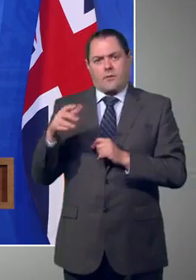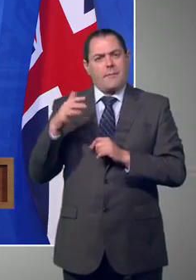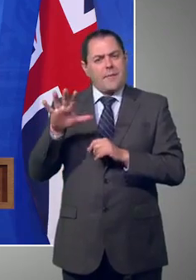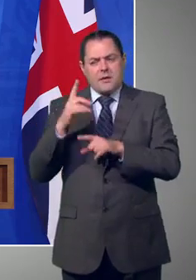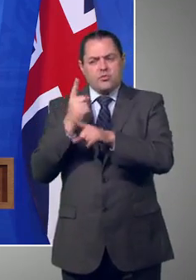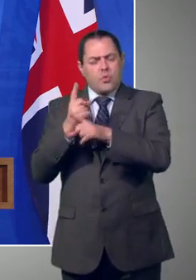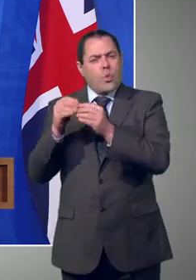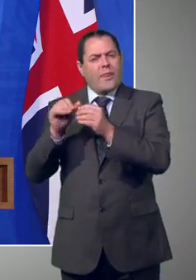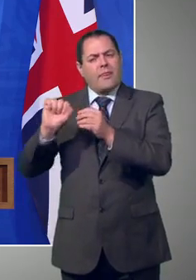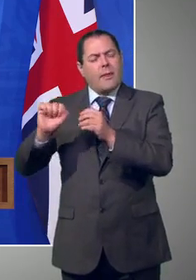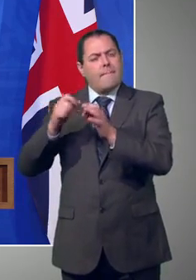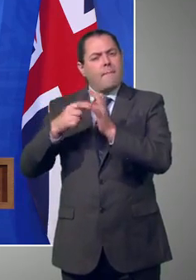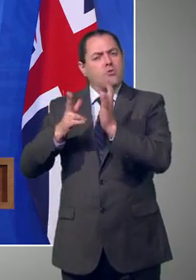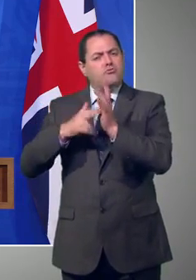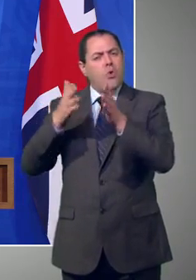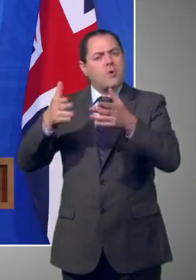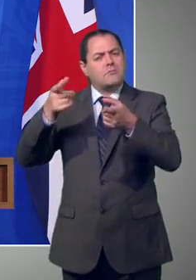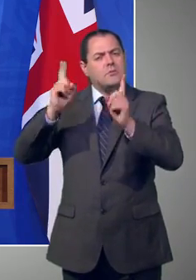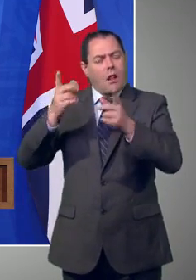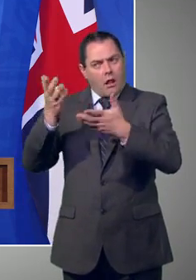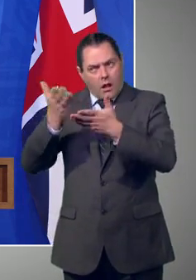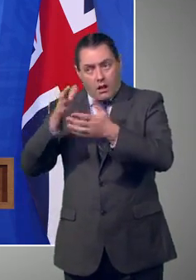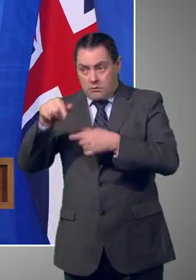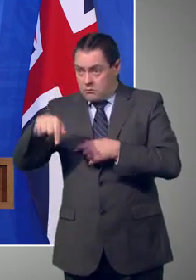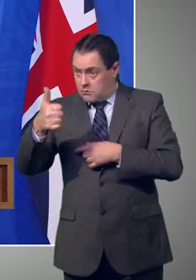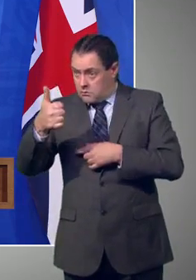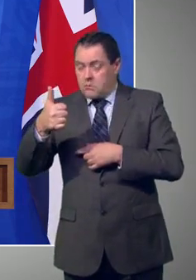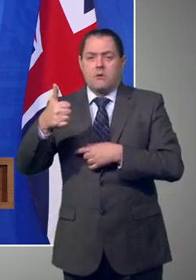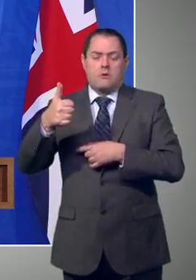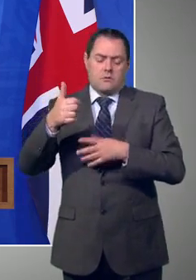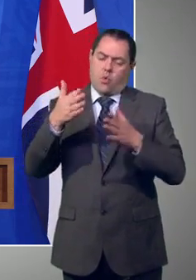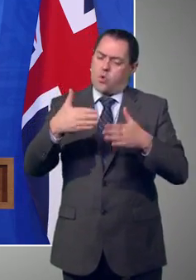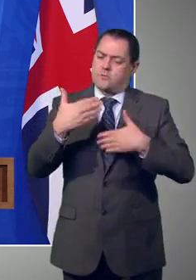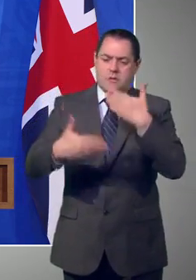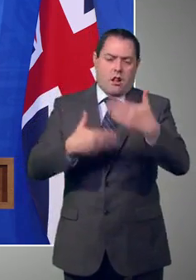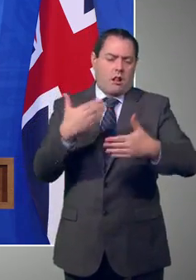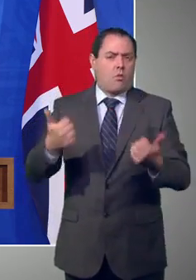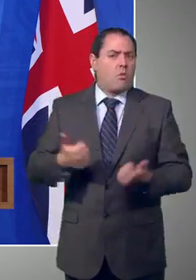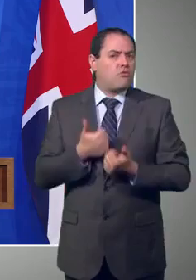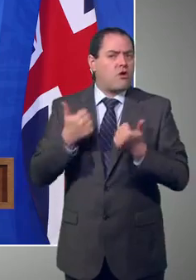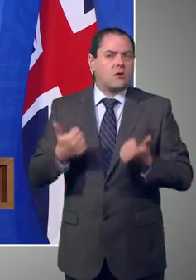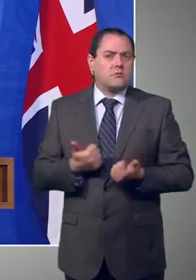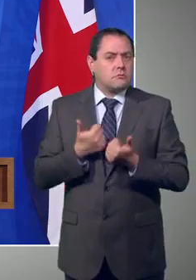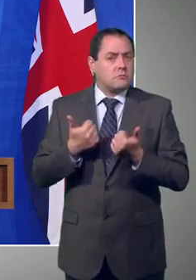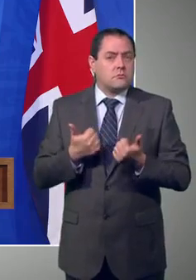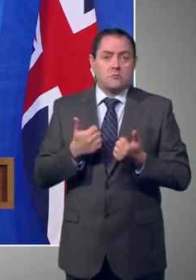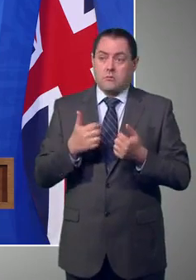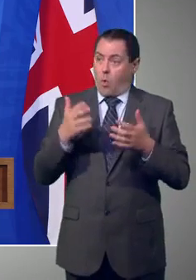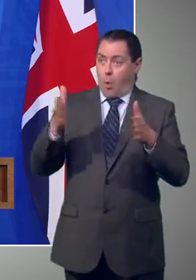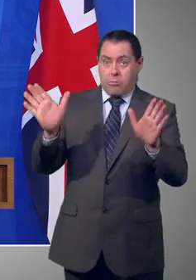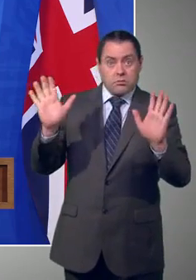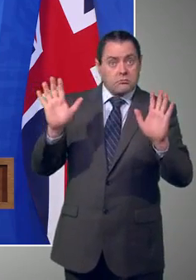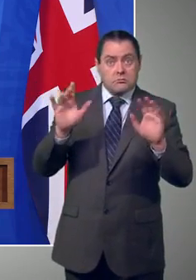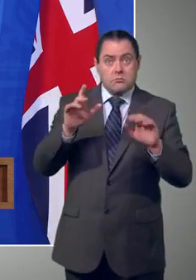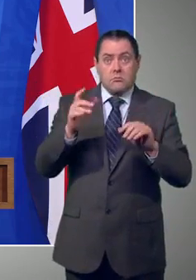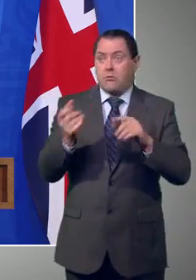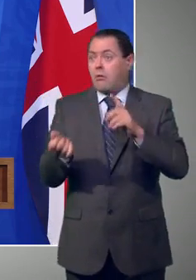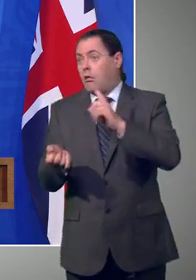very clear The hospital is functioning well and is open to